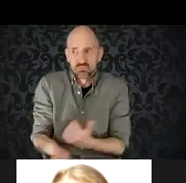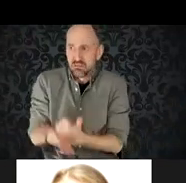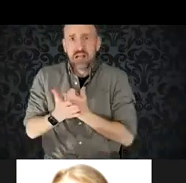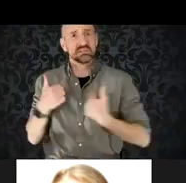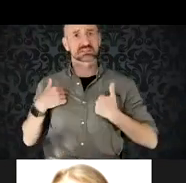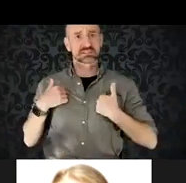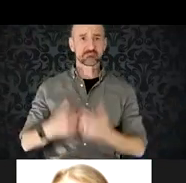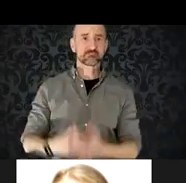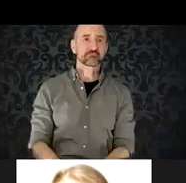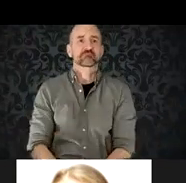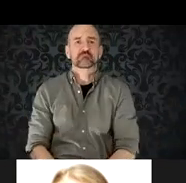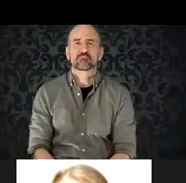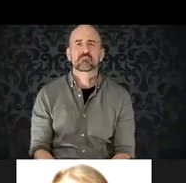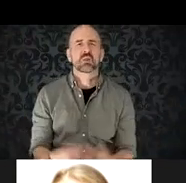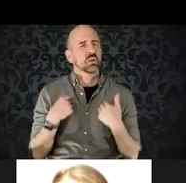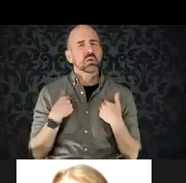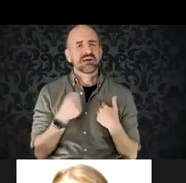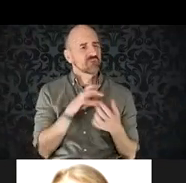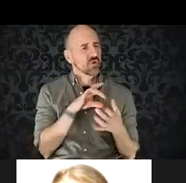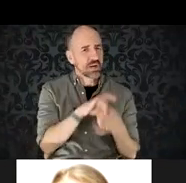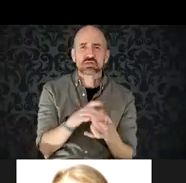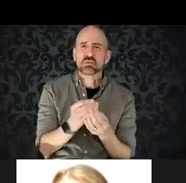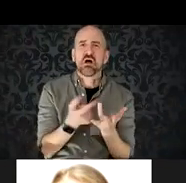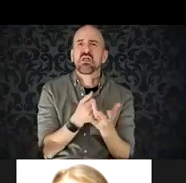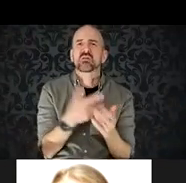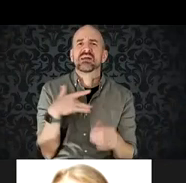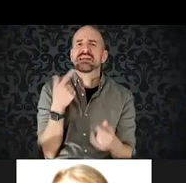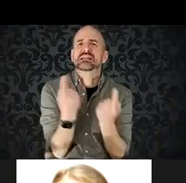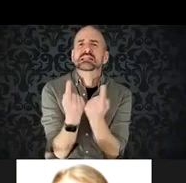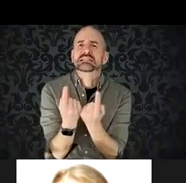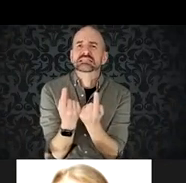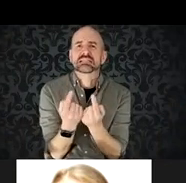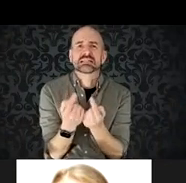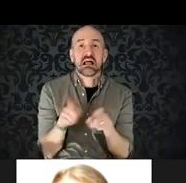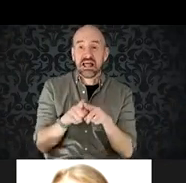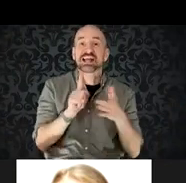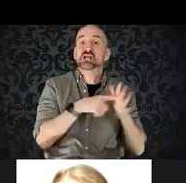more simply put, we evolved in nature, so we are evolutionary linked to nature and its